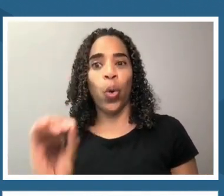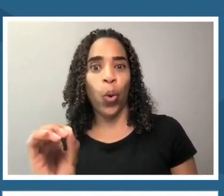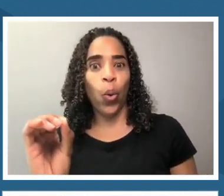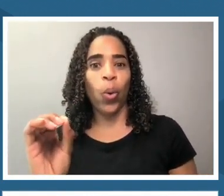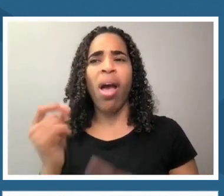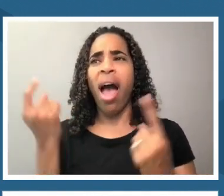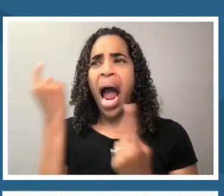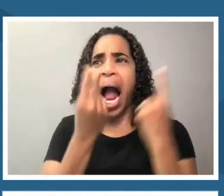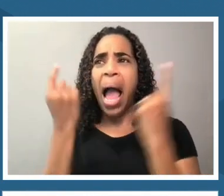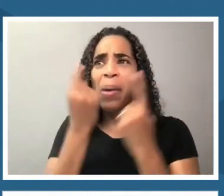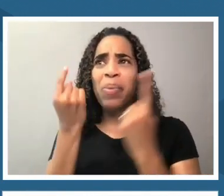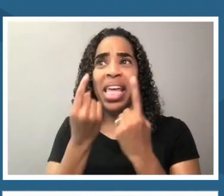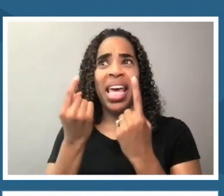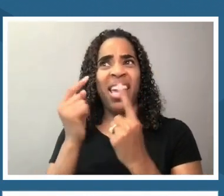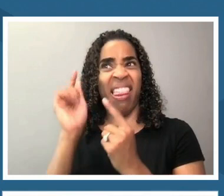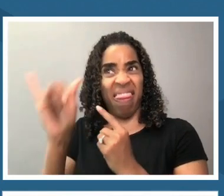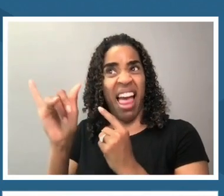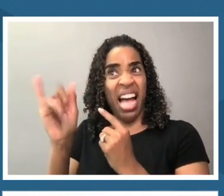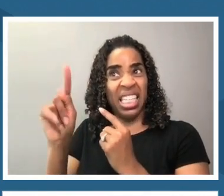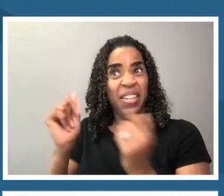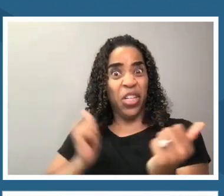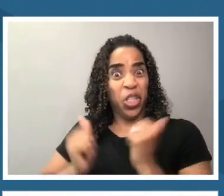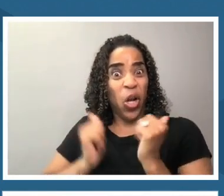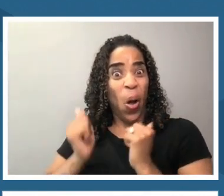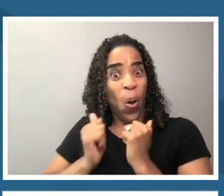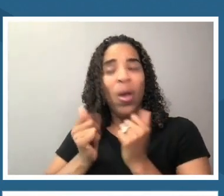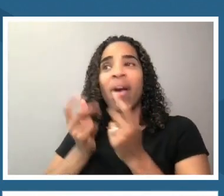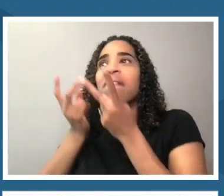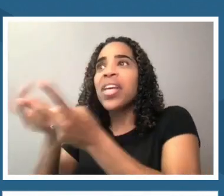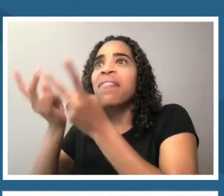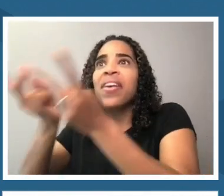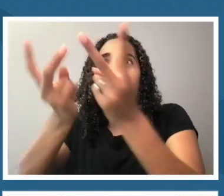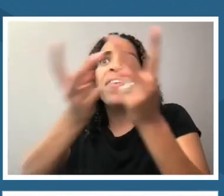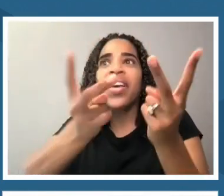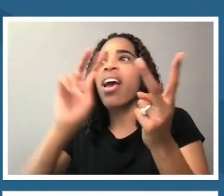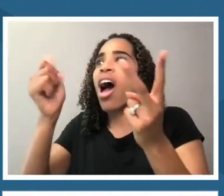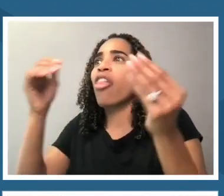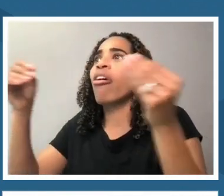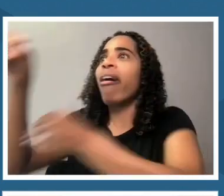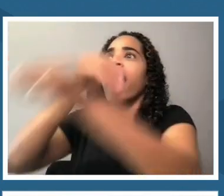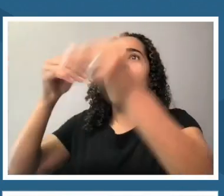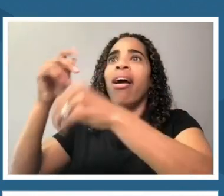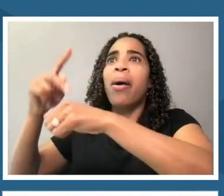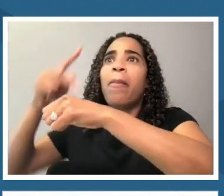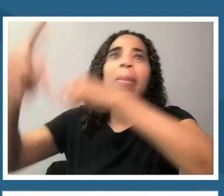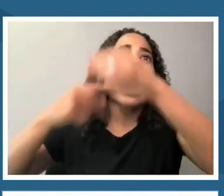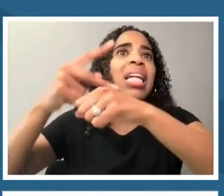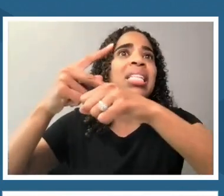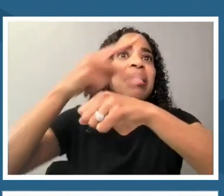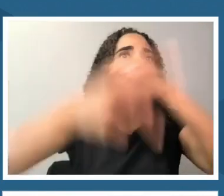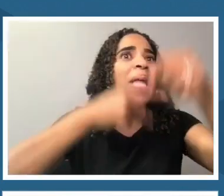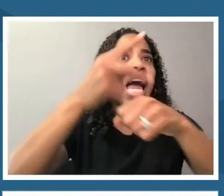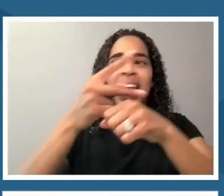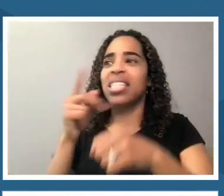that show uh there's such a diversity of